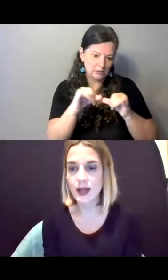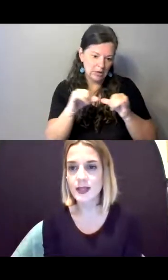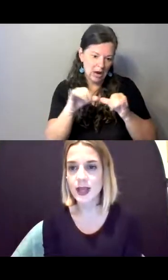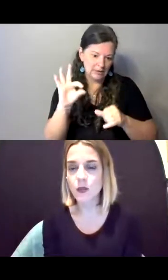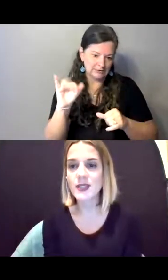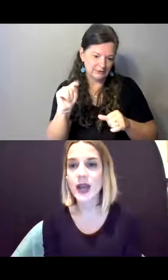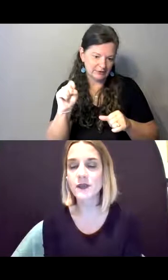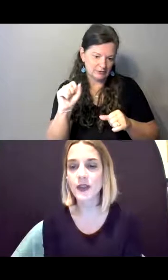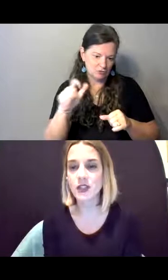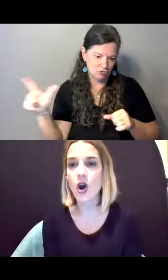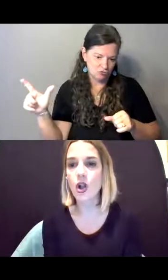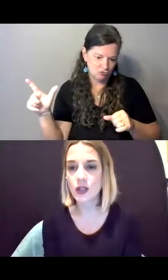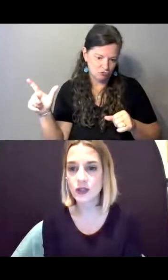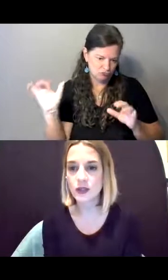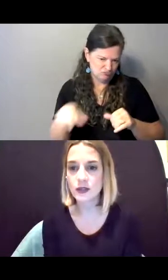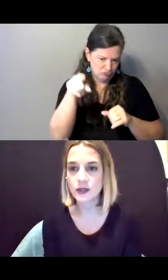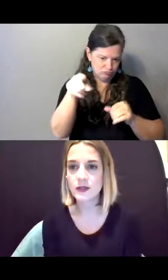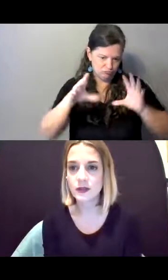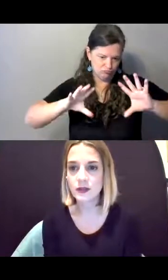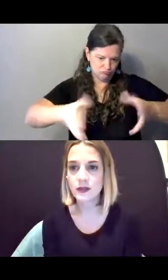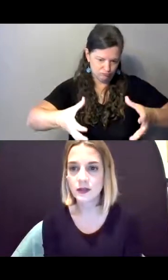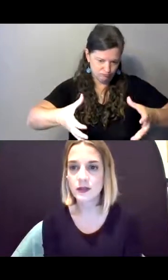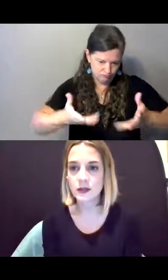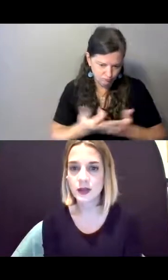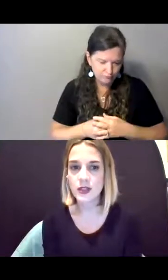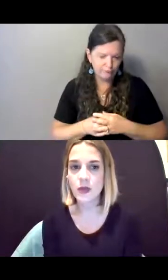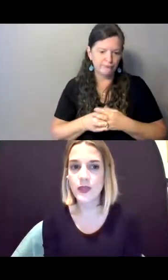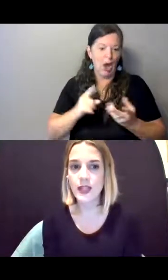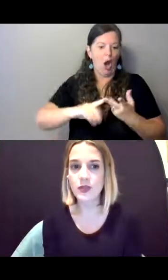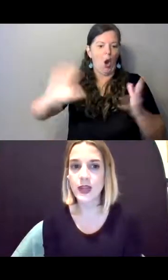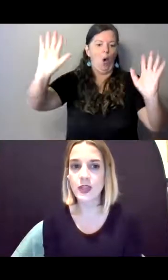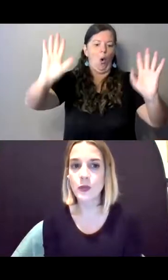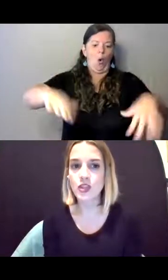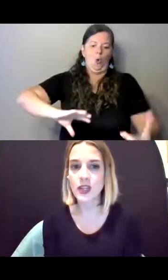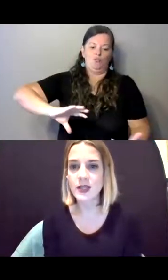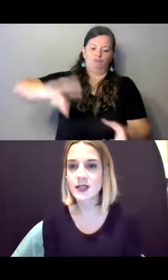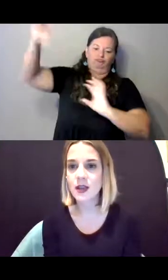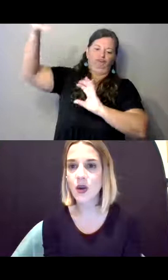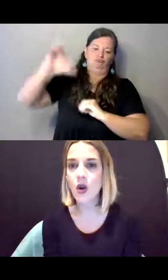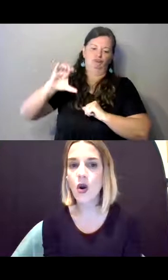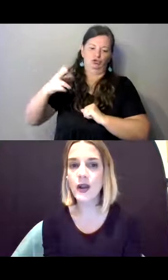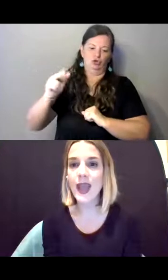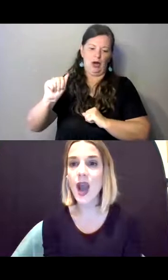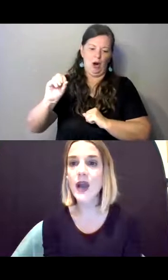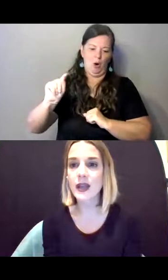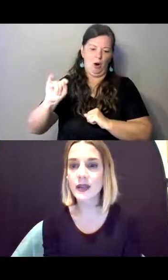like I said, one size fits all. and so what, that's, what that is homogeneous or chaotic